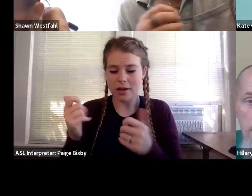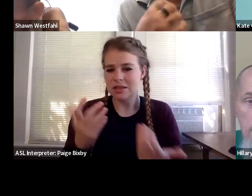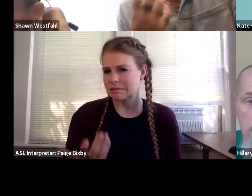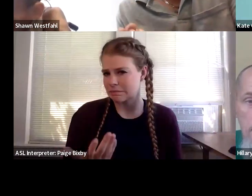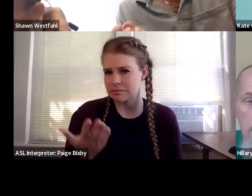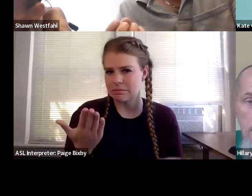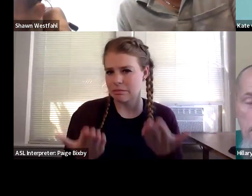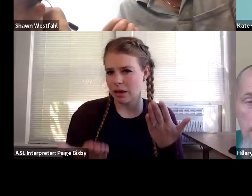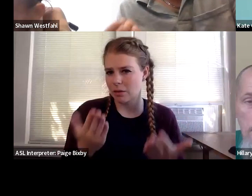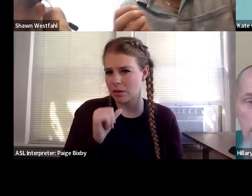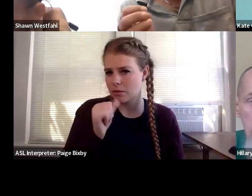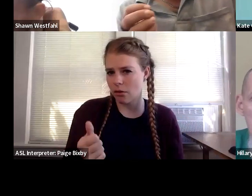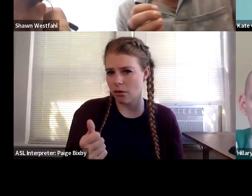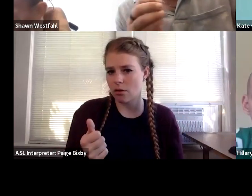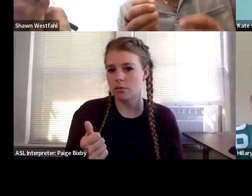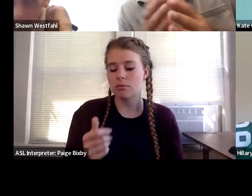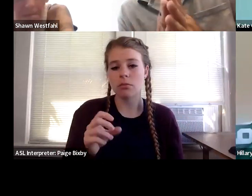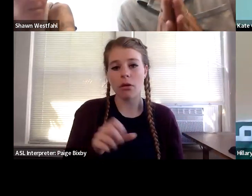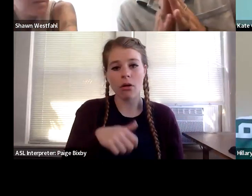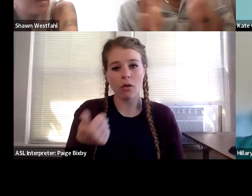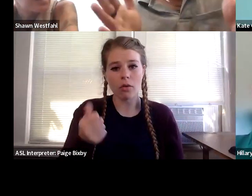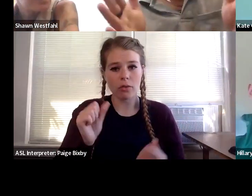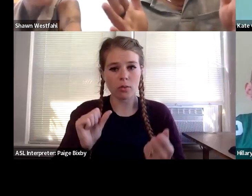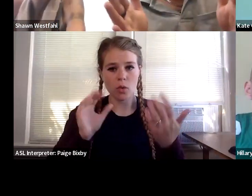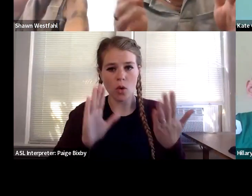What we might want to do instead is gradual dosing,